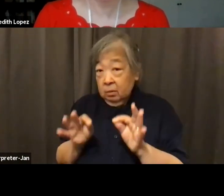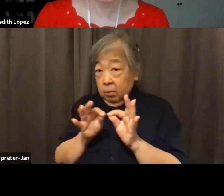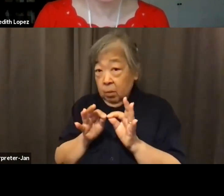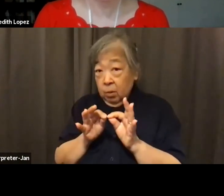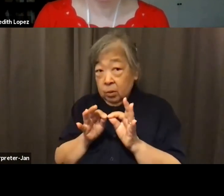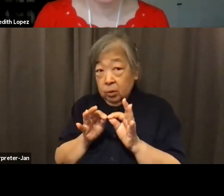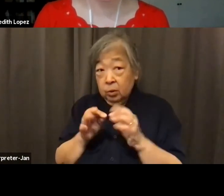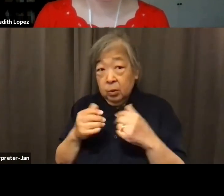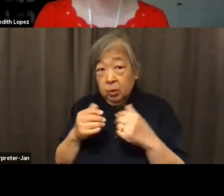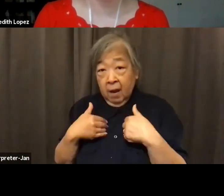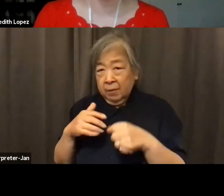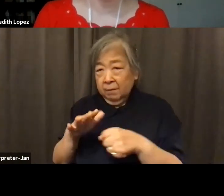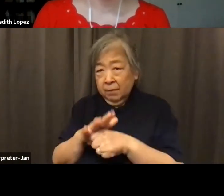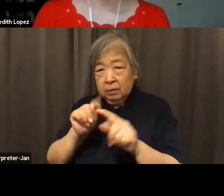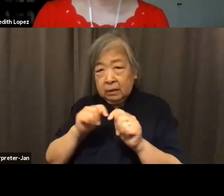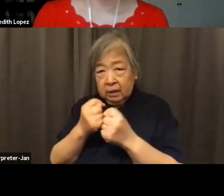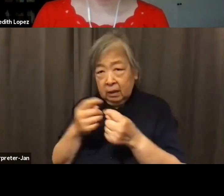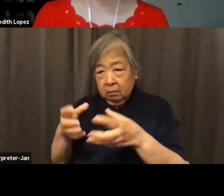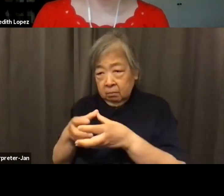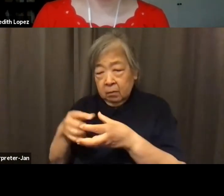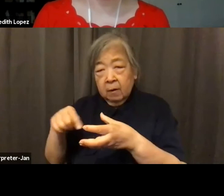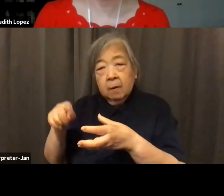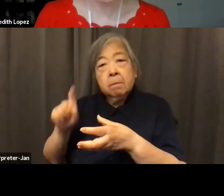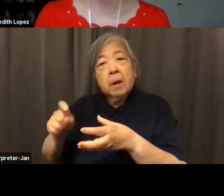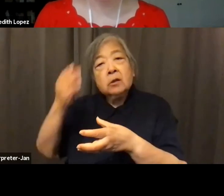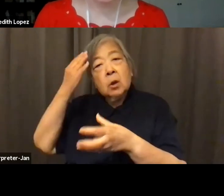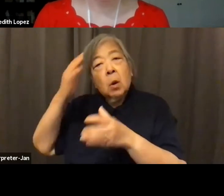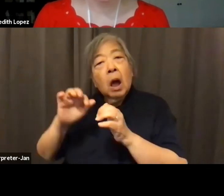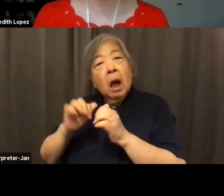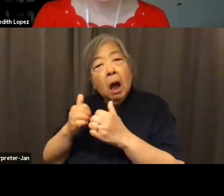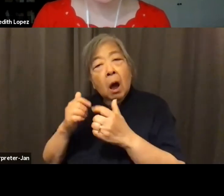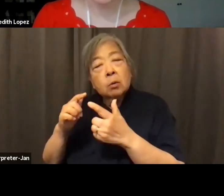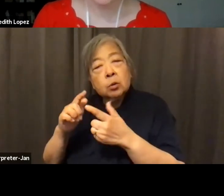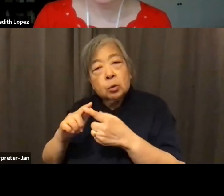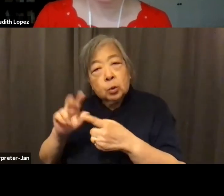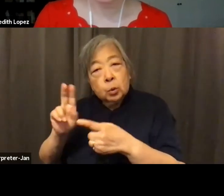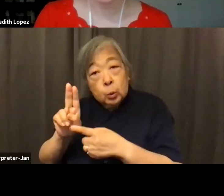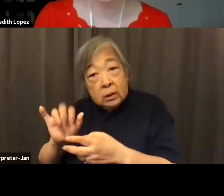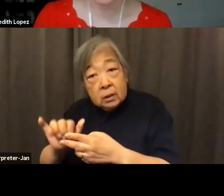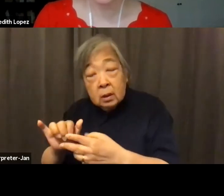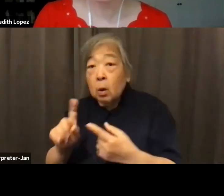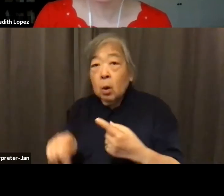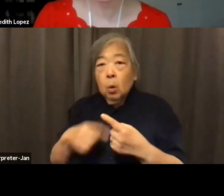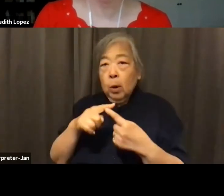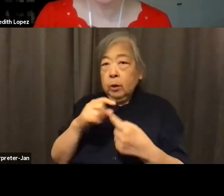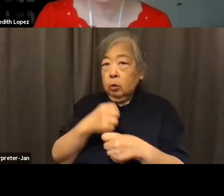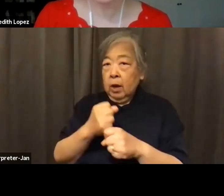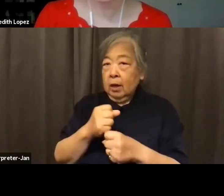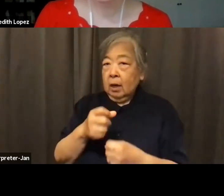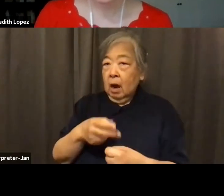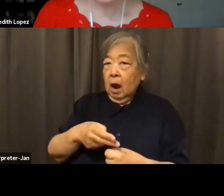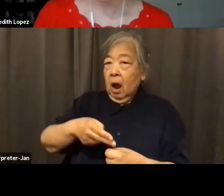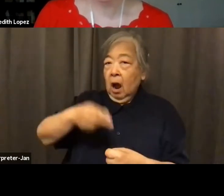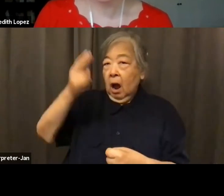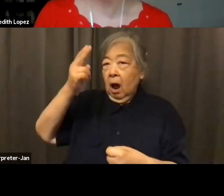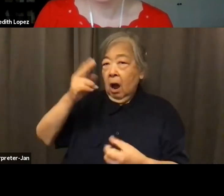team trained on these types of things, particularly when you're creating a high volume of virtual content.